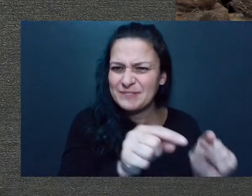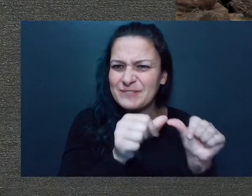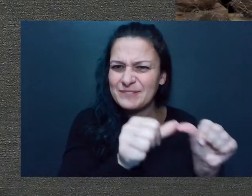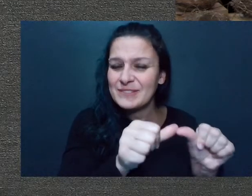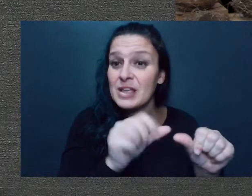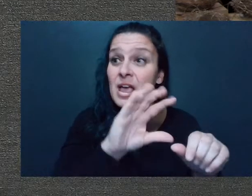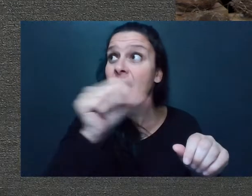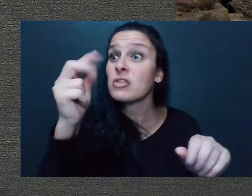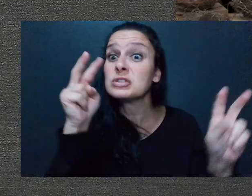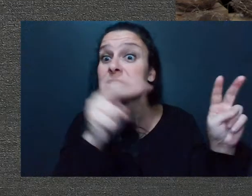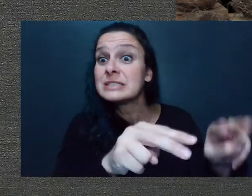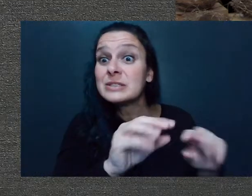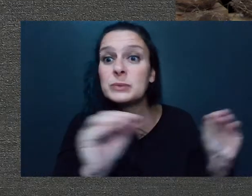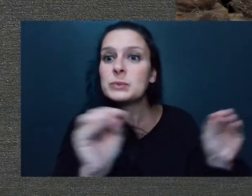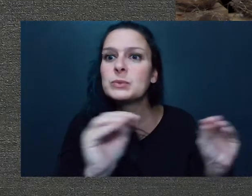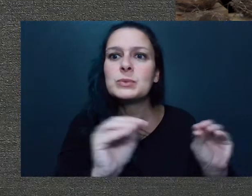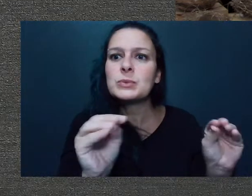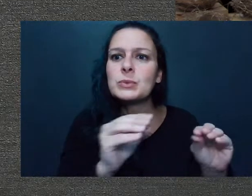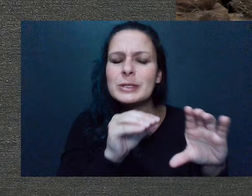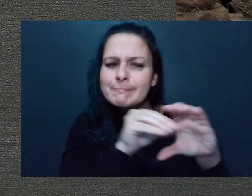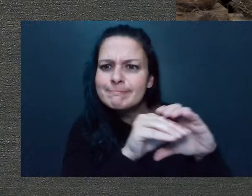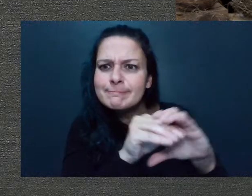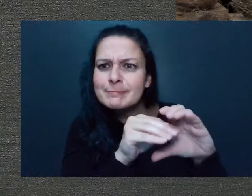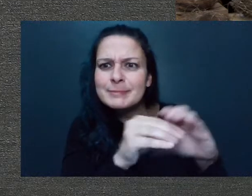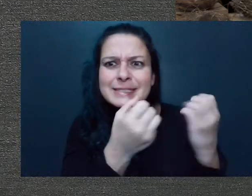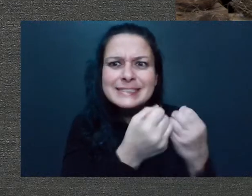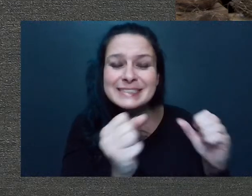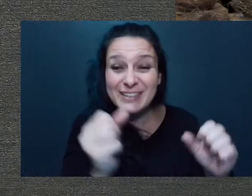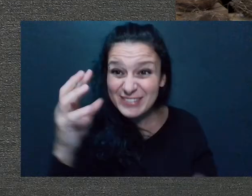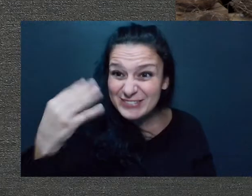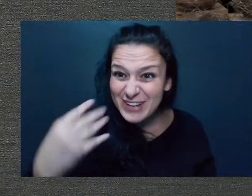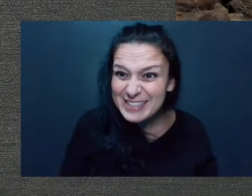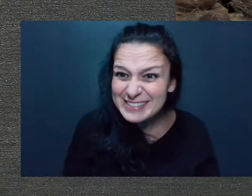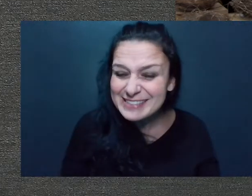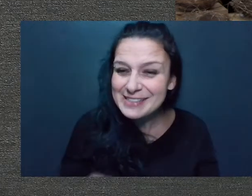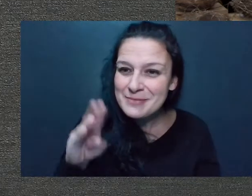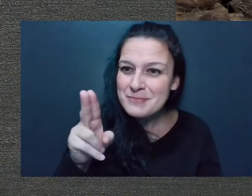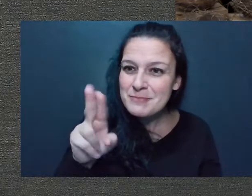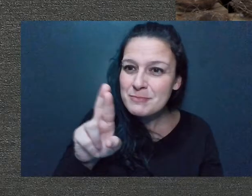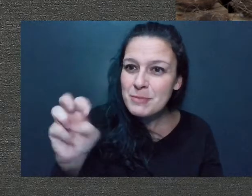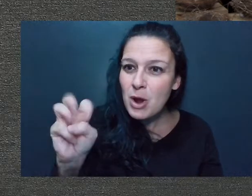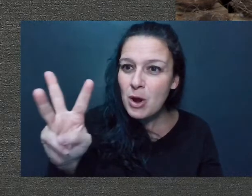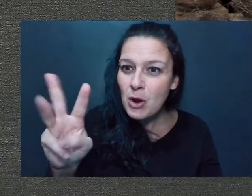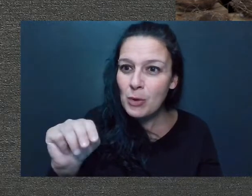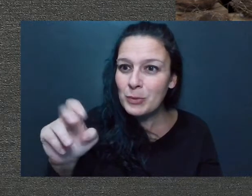so that nobody can see them. Isn't that crazy? See there's burrow nest, they're called burrow nest